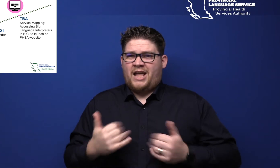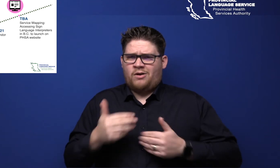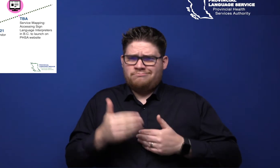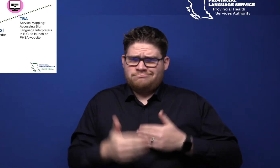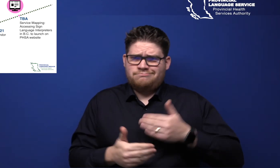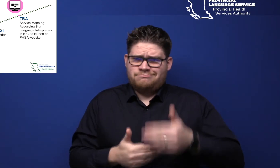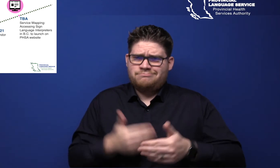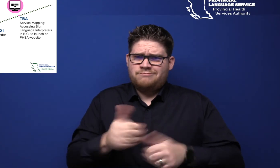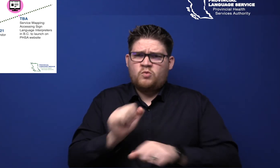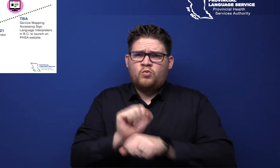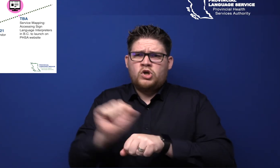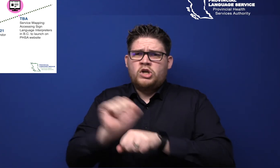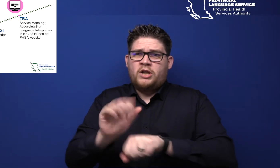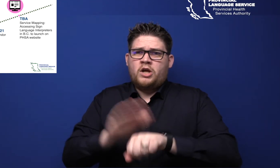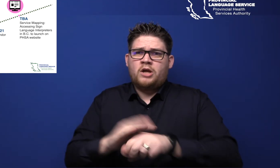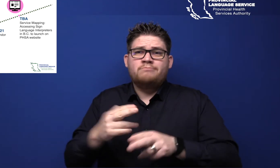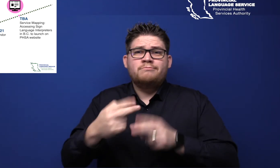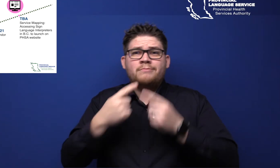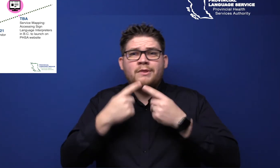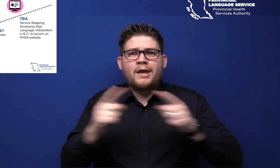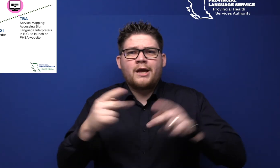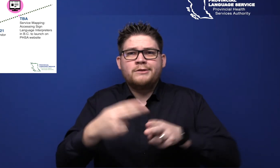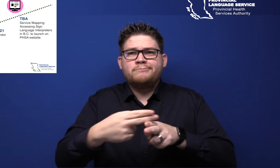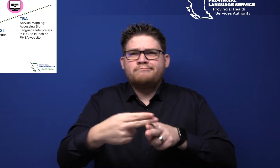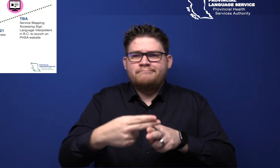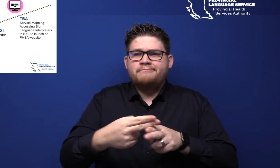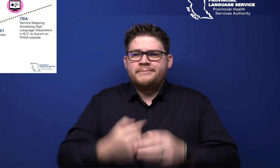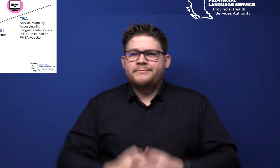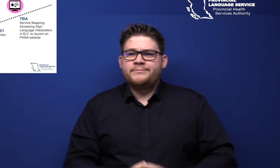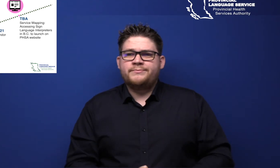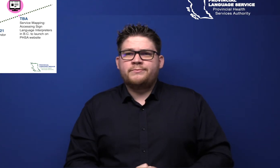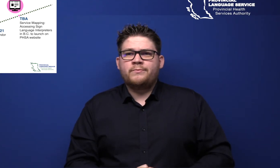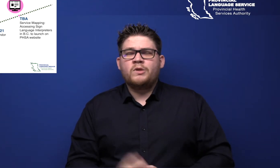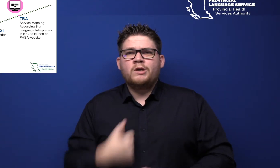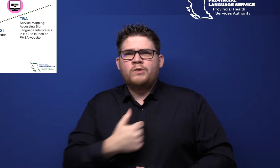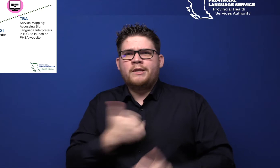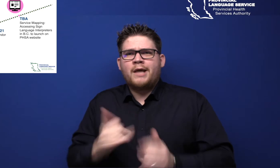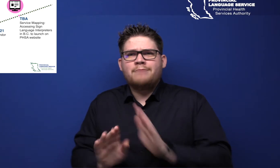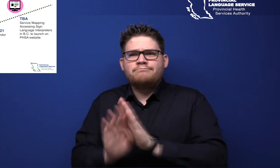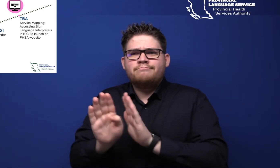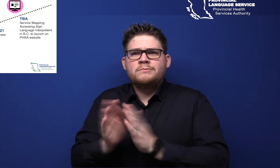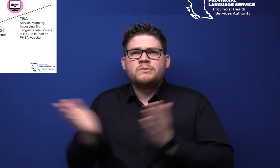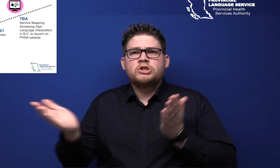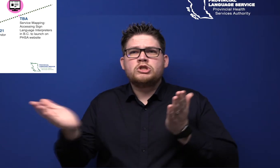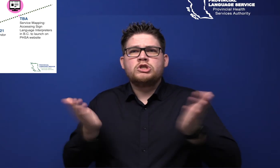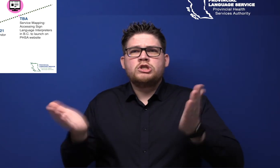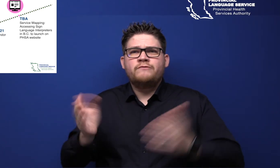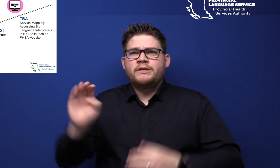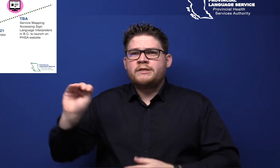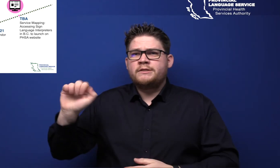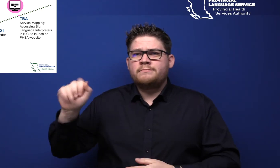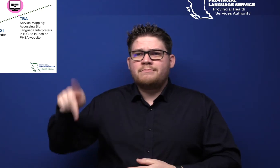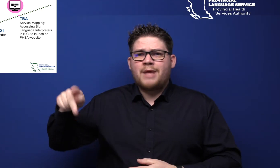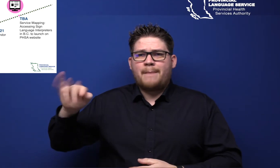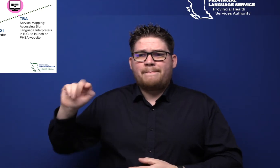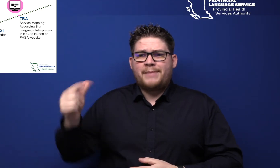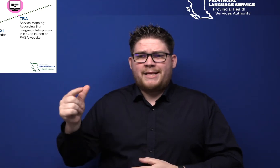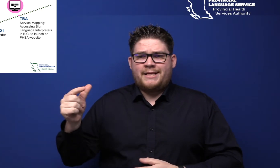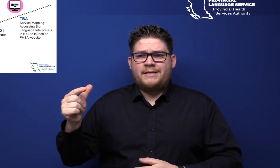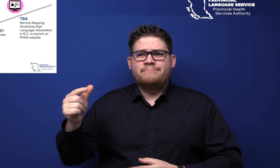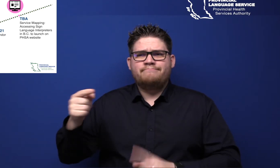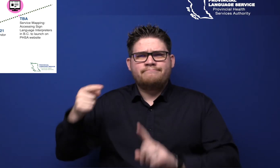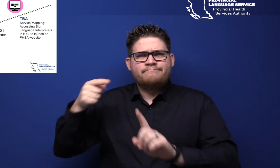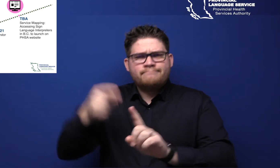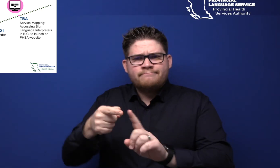AS WE MOVE FORWARD. WE WILL ANNOUNCE OUR SERVICE MAPPING